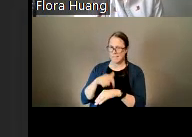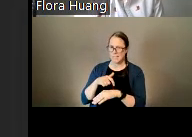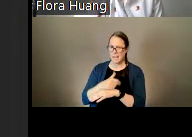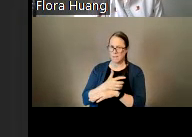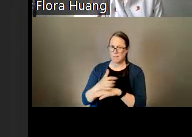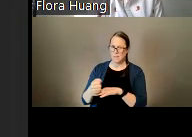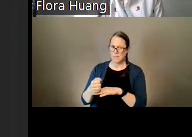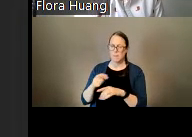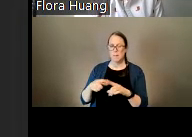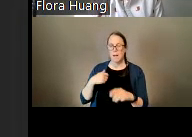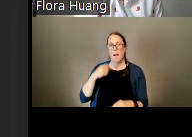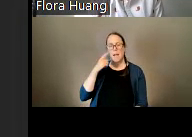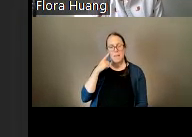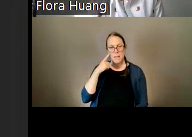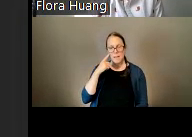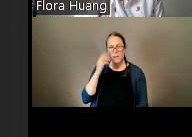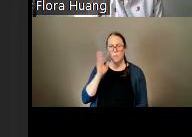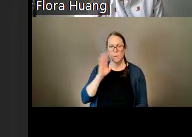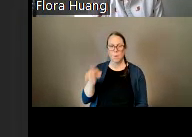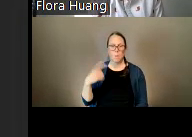but I think this will only take a minute or...